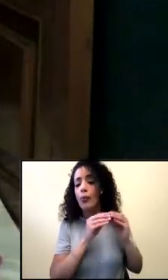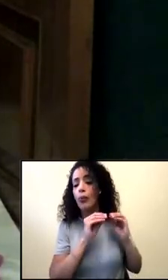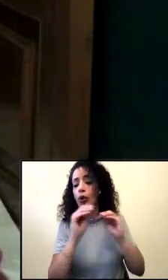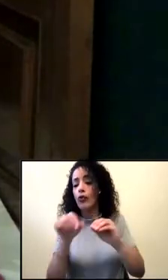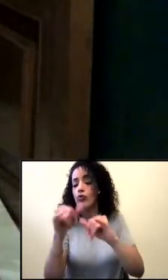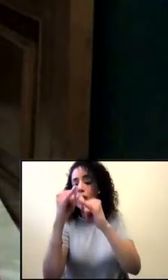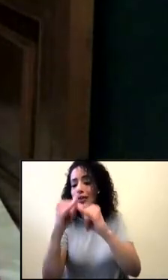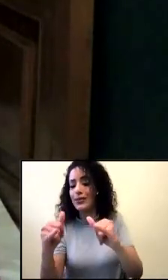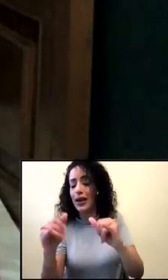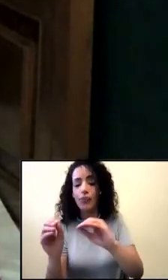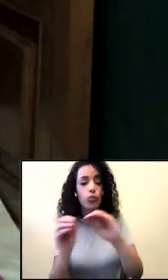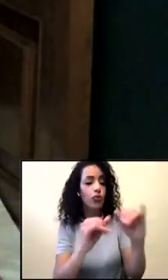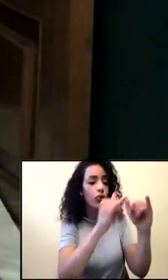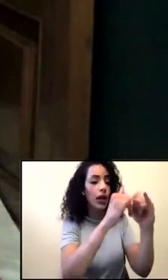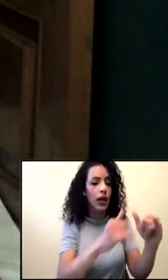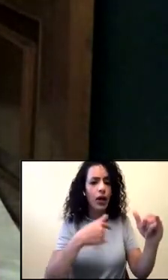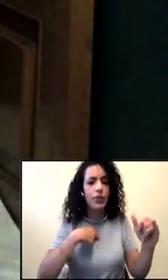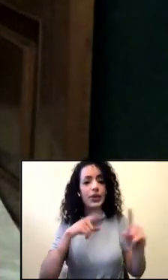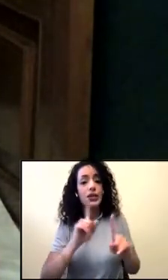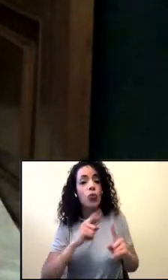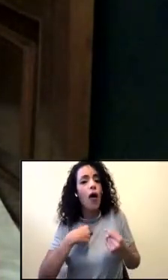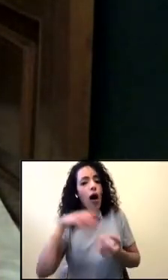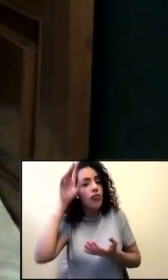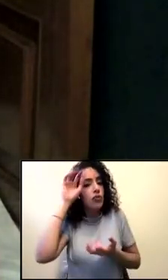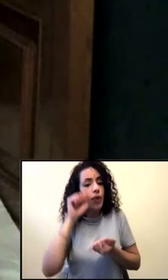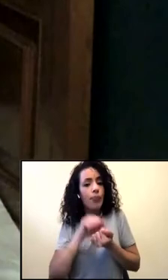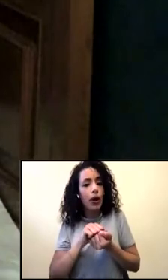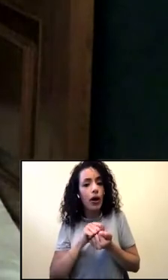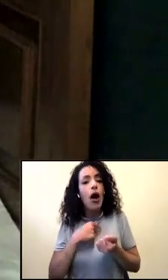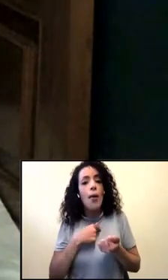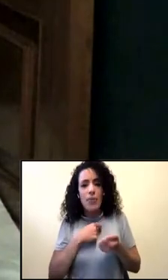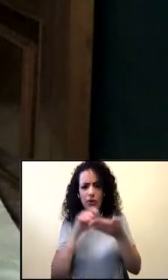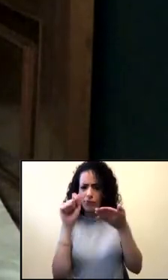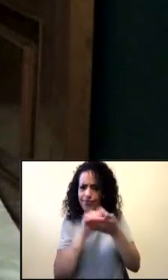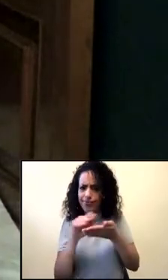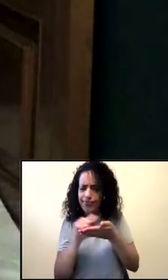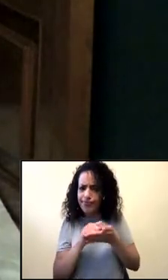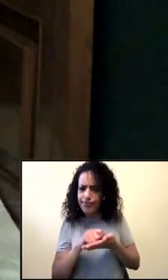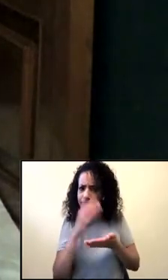and I'm noting this down, and I'm taking this as fact, because they are telling me it's their fact.